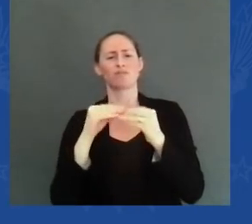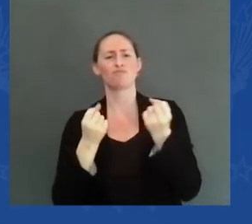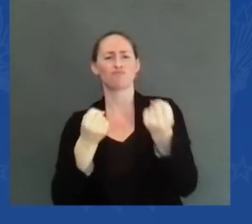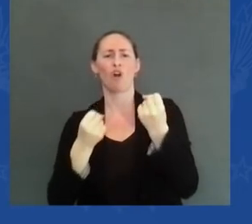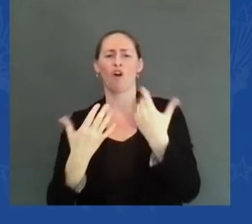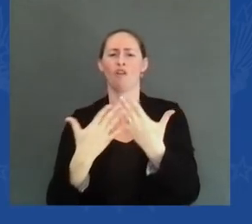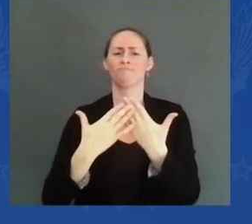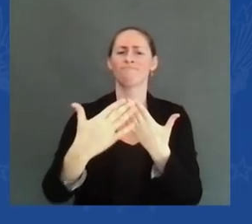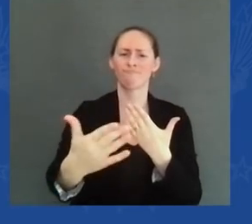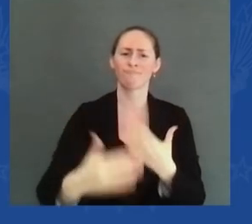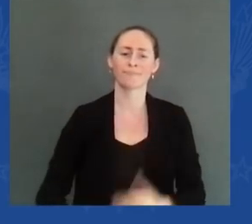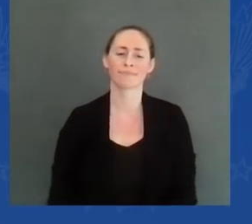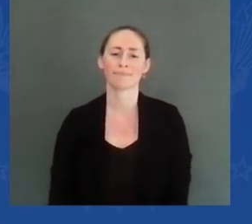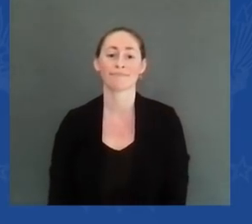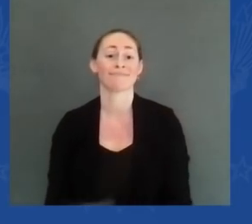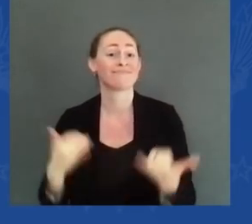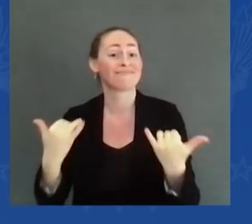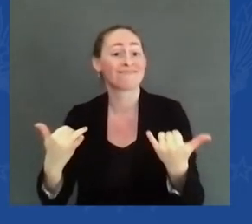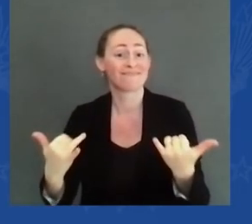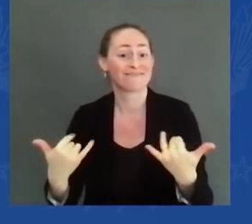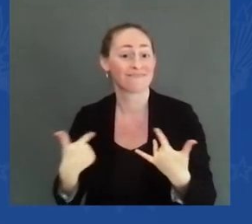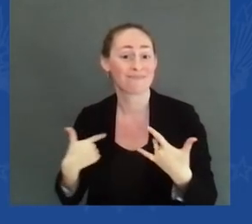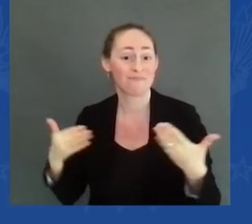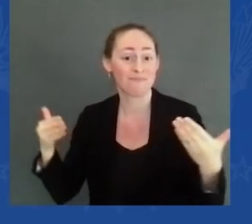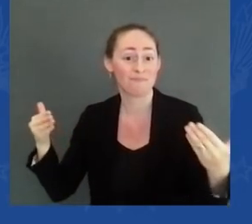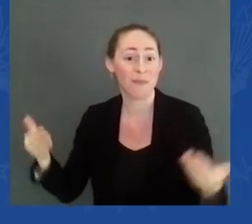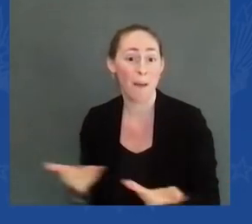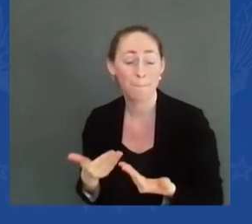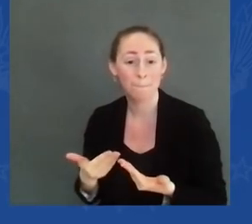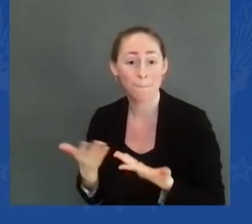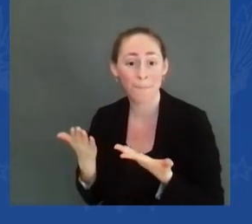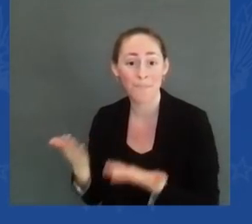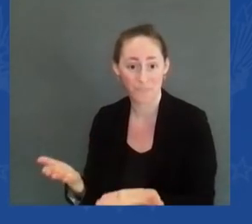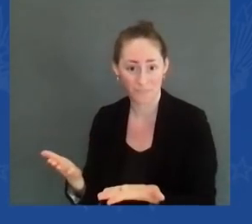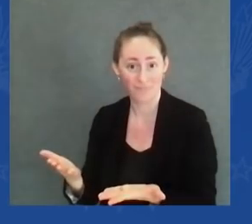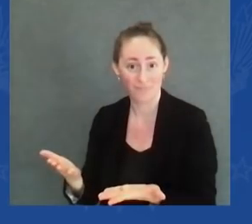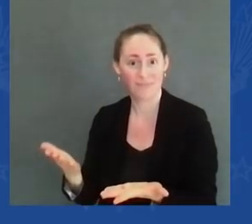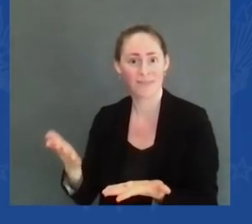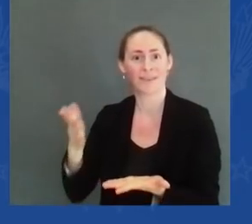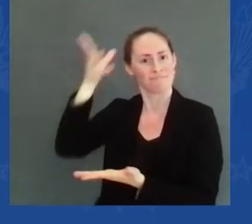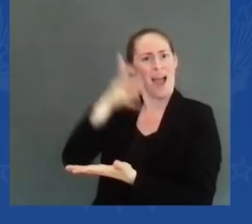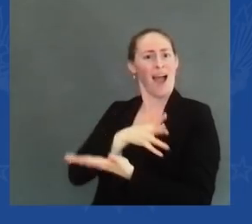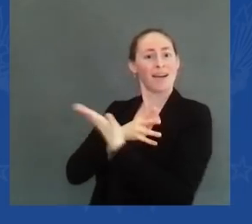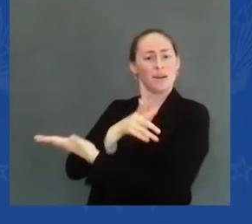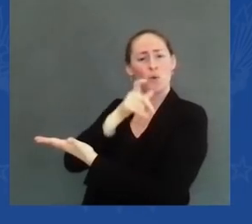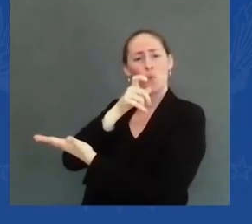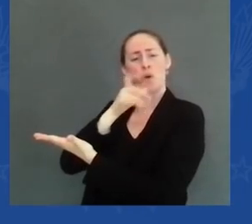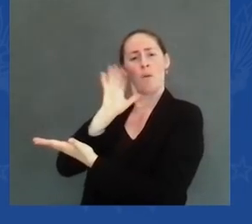who will lead us out of darkness of this present moment and help us achieve a brighter future for Queens,